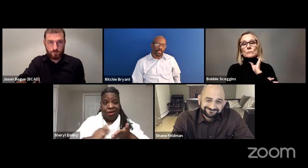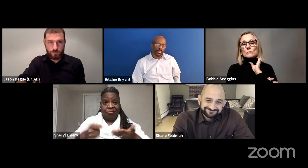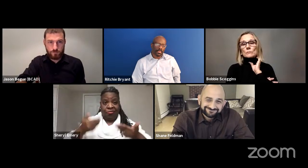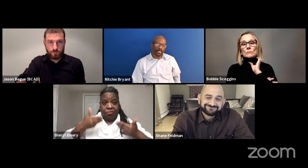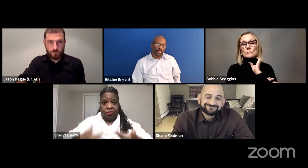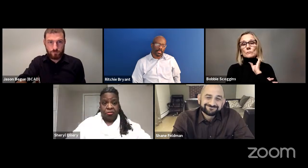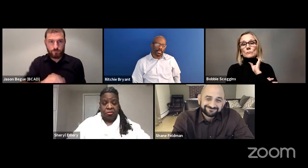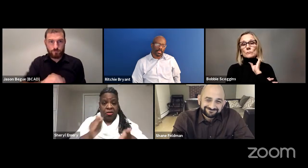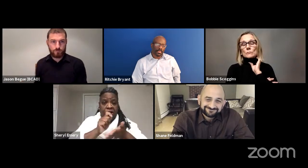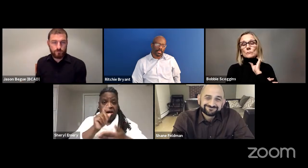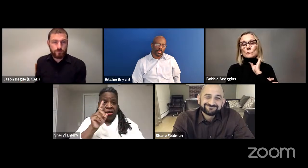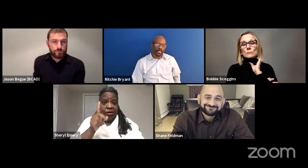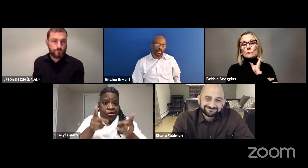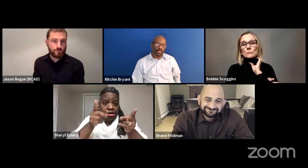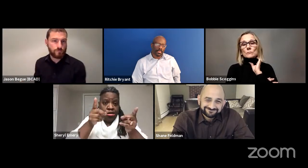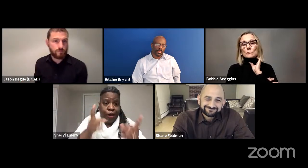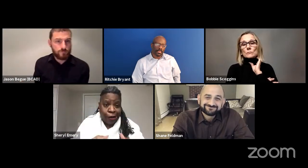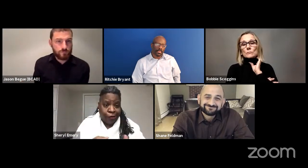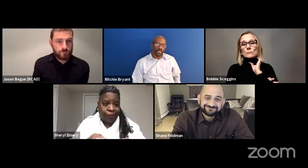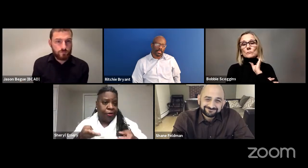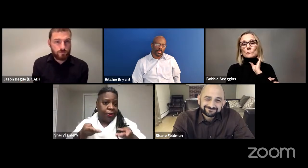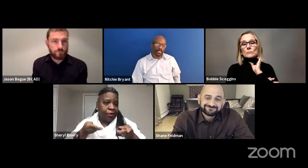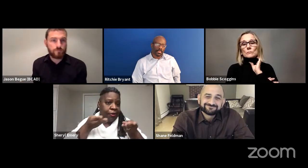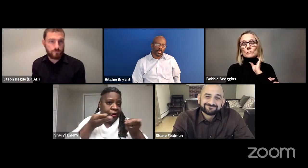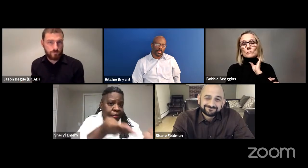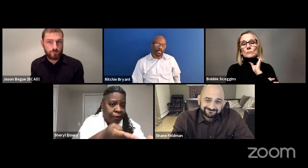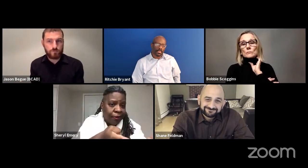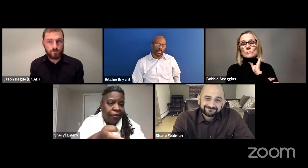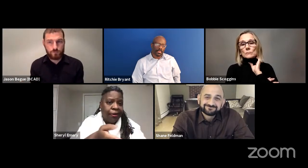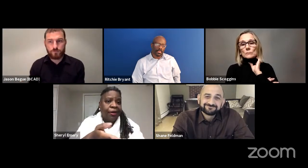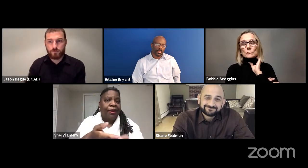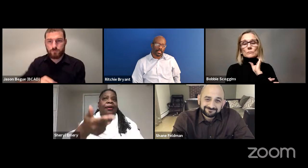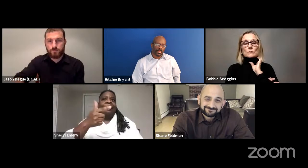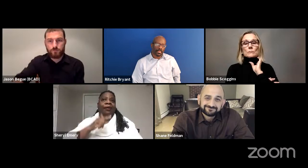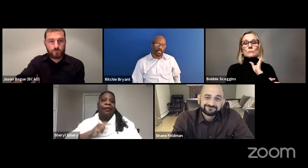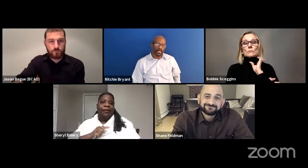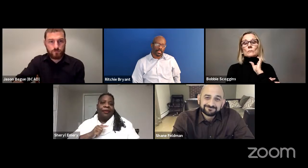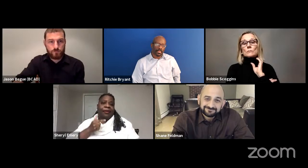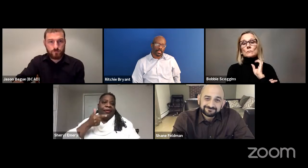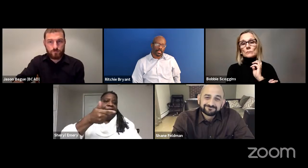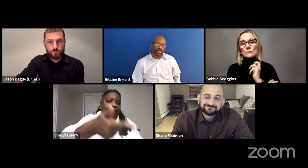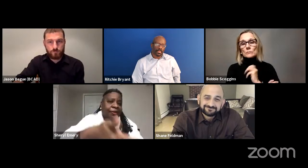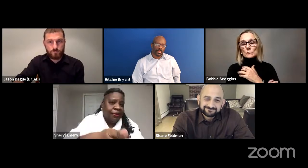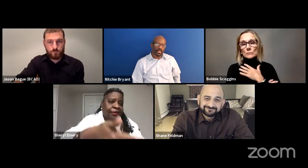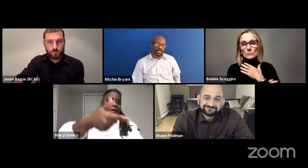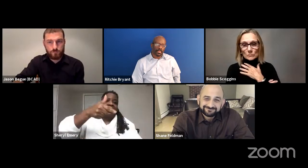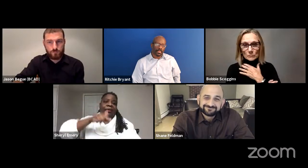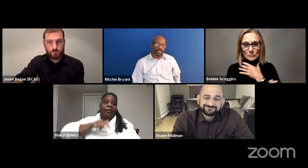look like. But the final draft was written by the director and then submitted and there